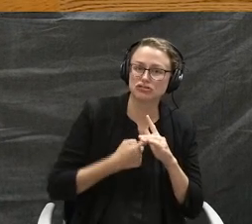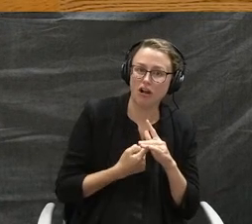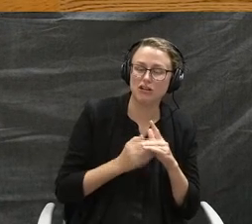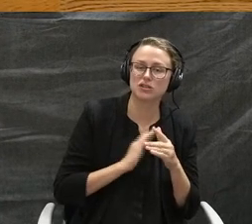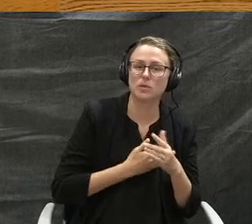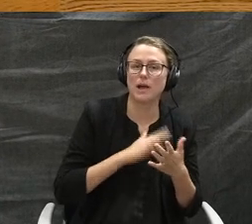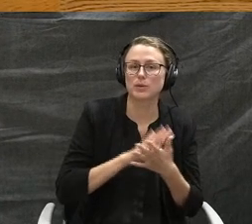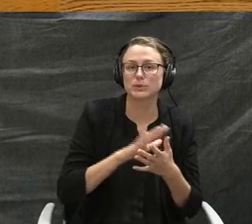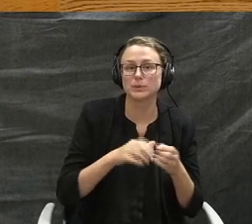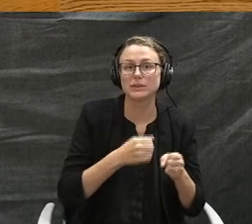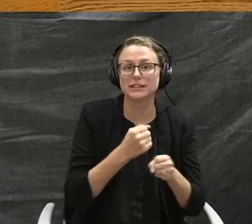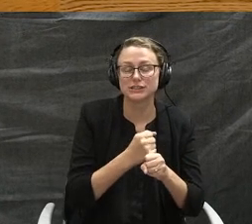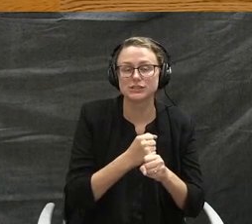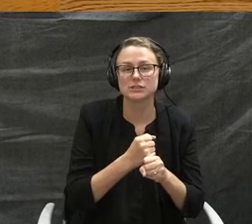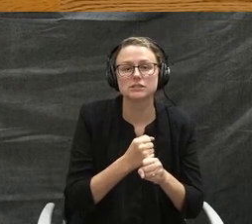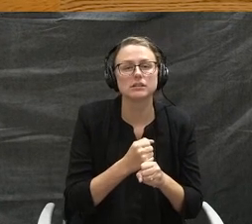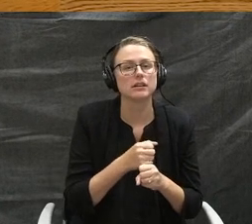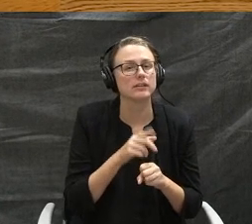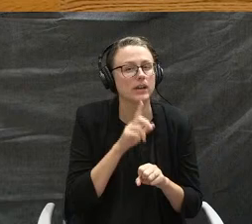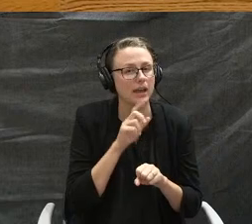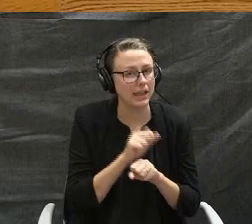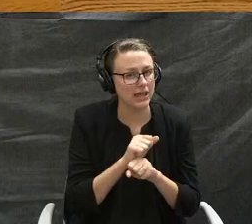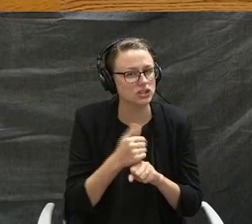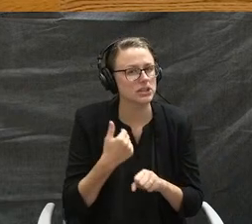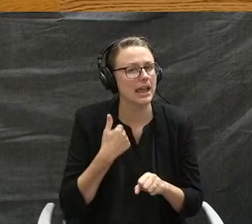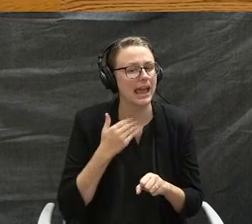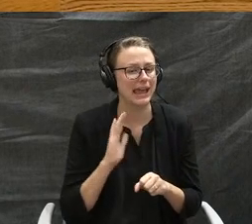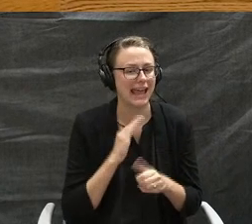We've actually had our administrative retreat today and